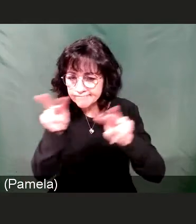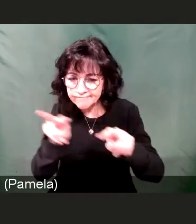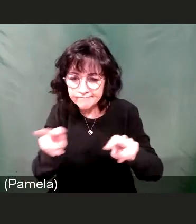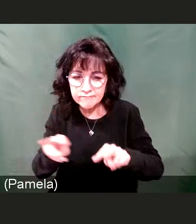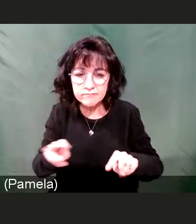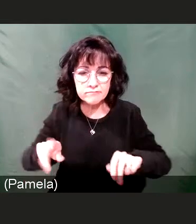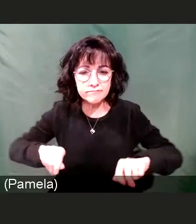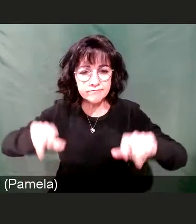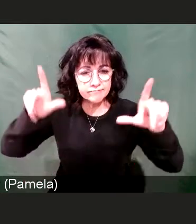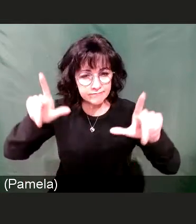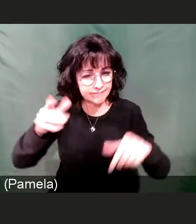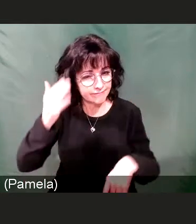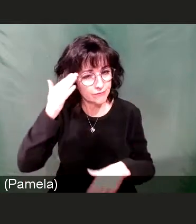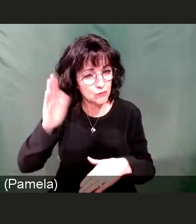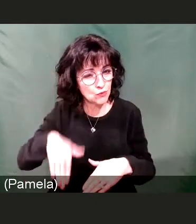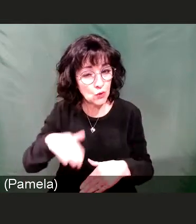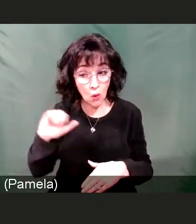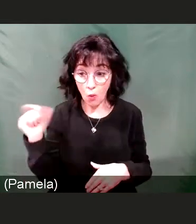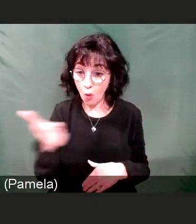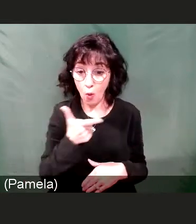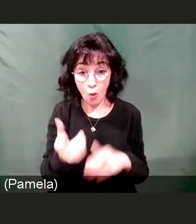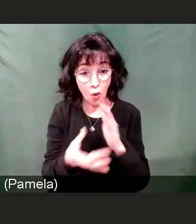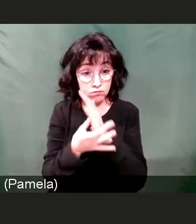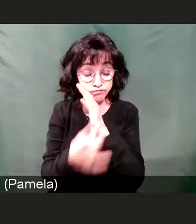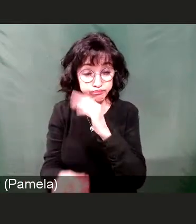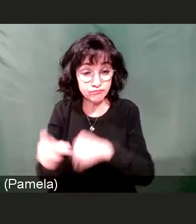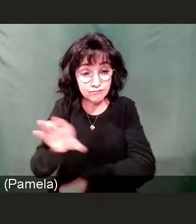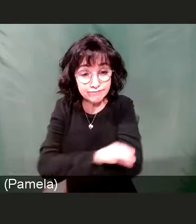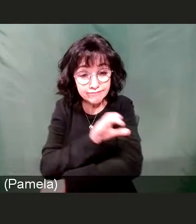that sometimes these websites can be a little bit difficult.